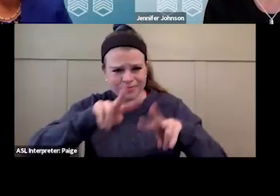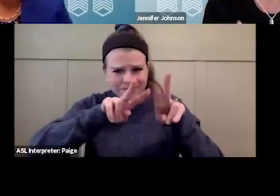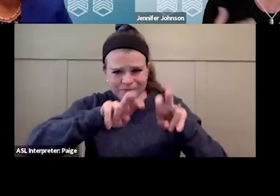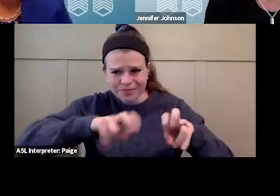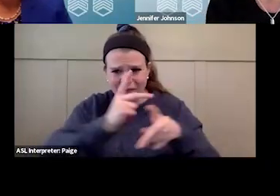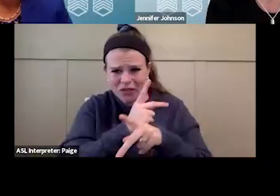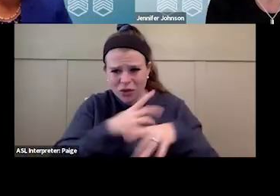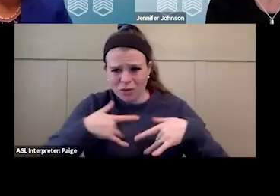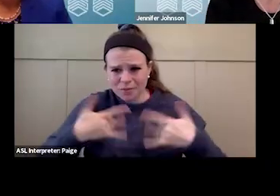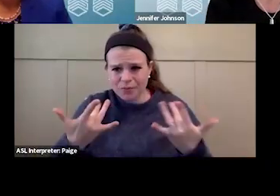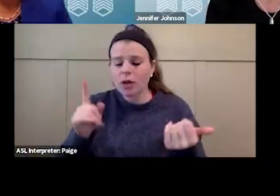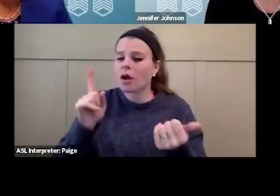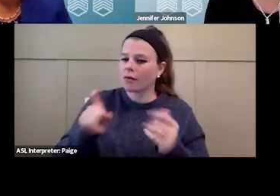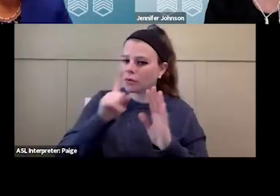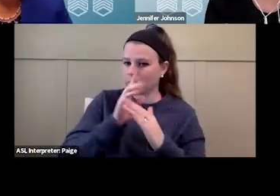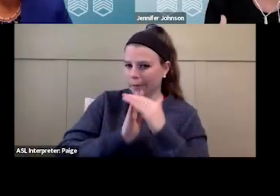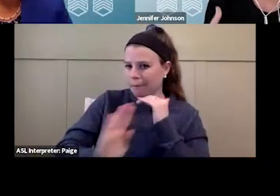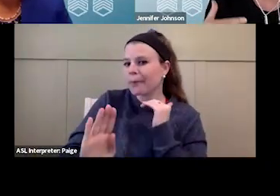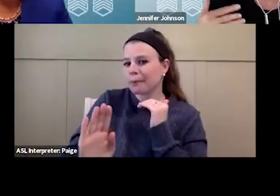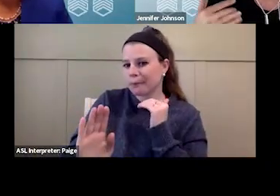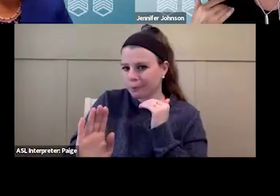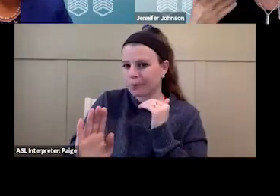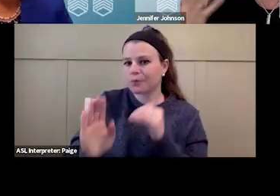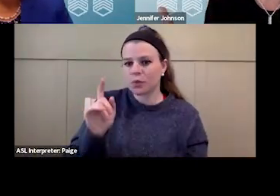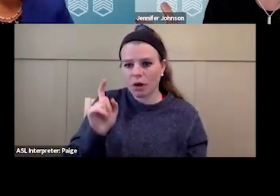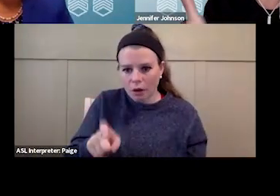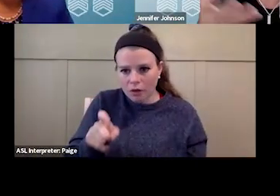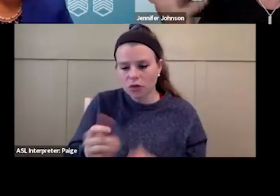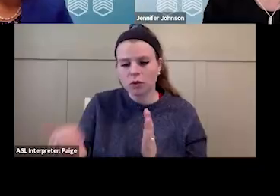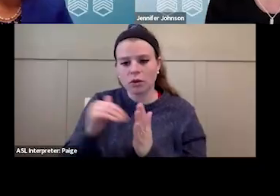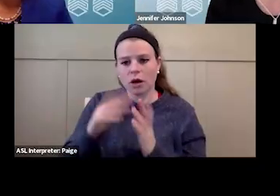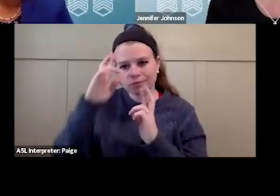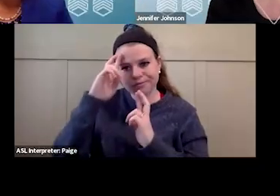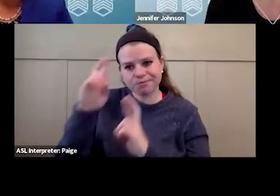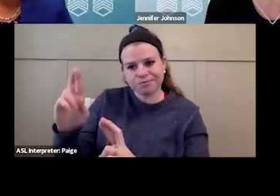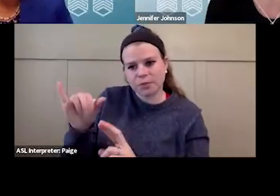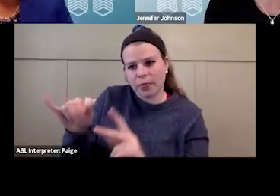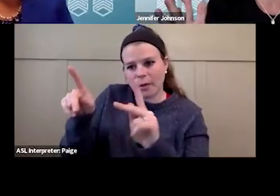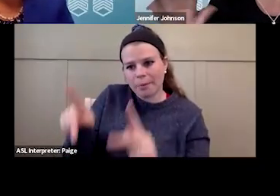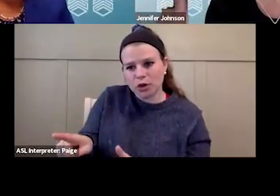So we have to be humble, and we have to be, um, respectful of that person and